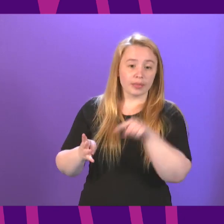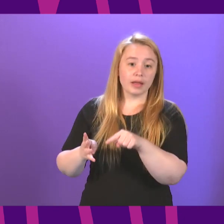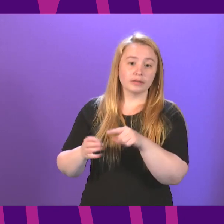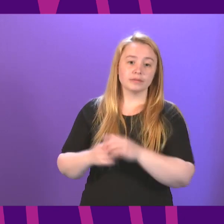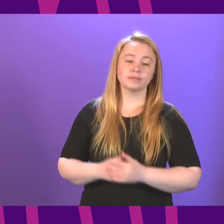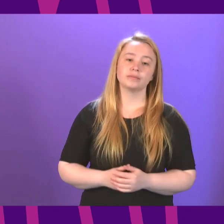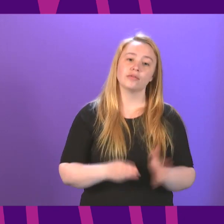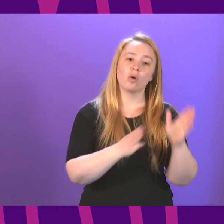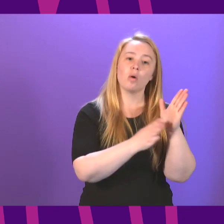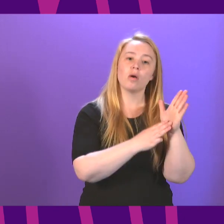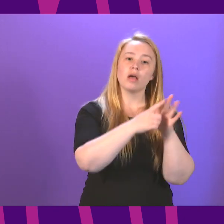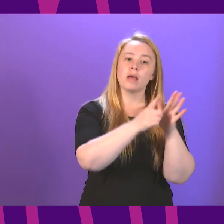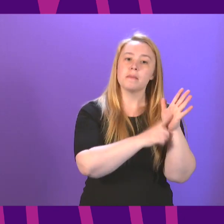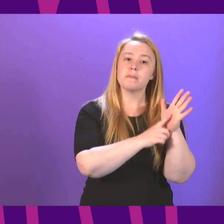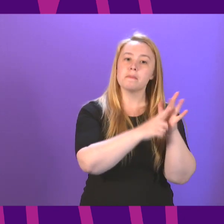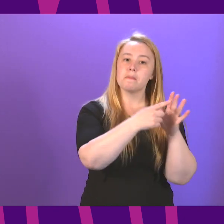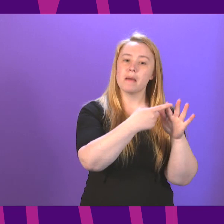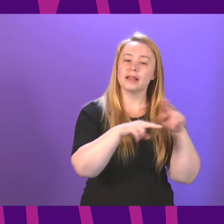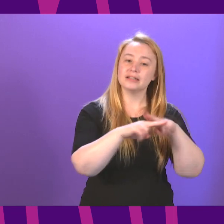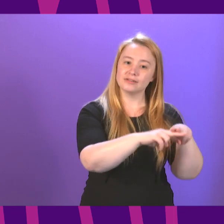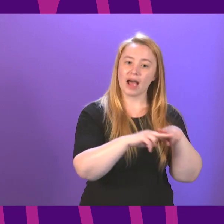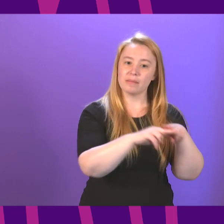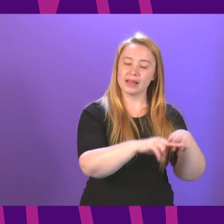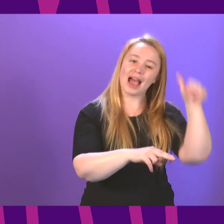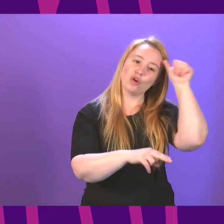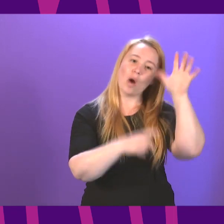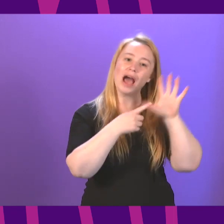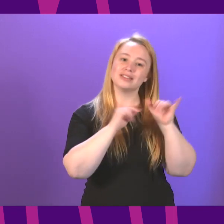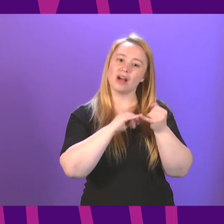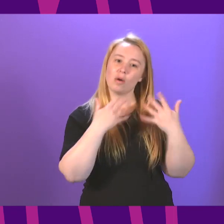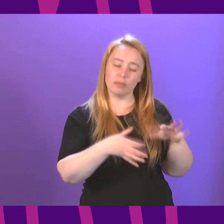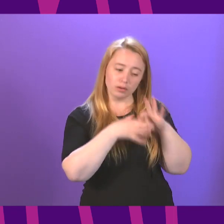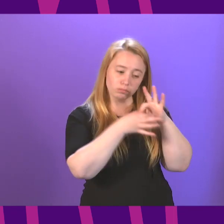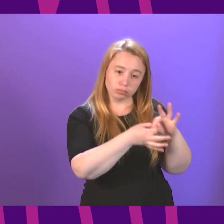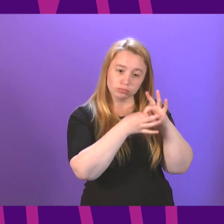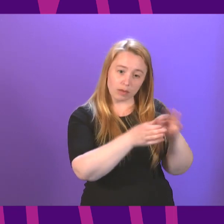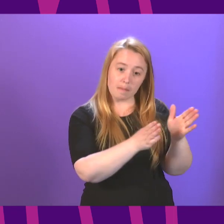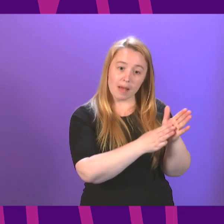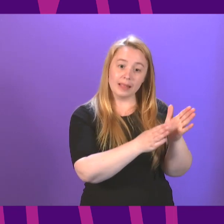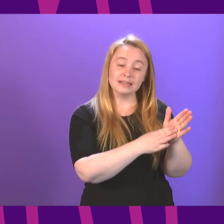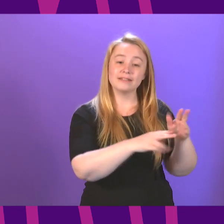I note that Anas Sarwar has worked closely with Milly’s family and Milly’s mum, in particular.